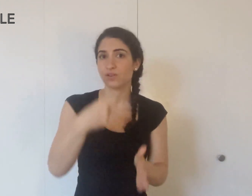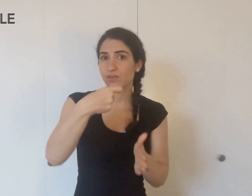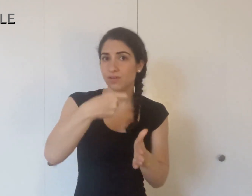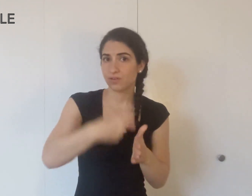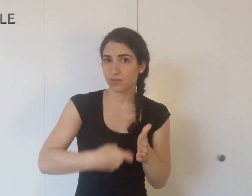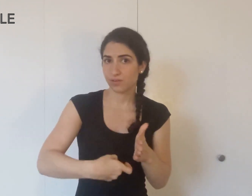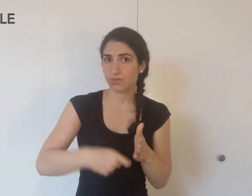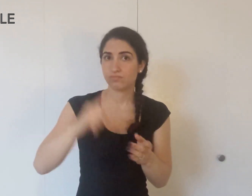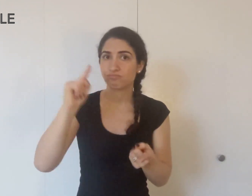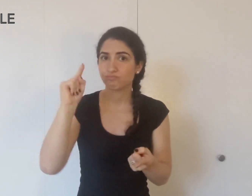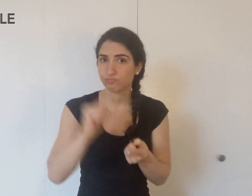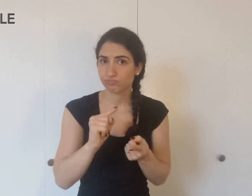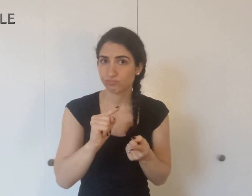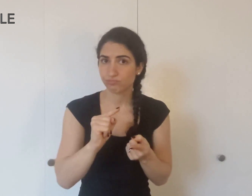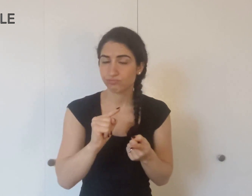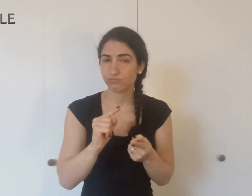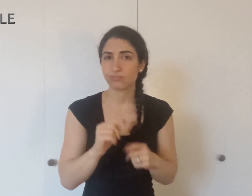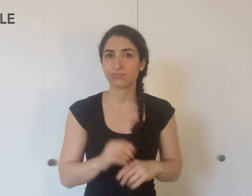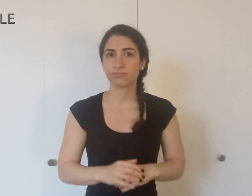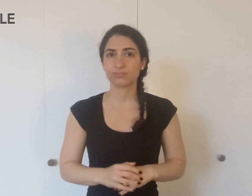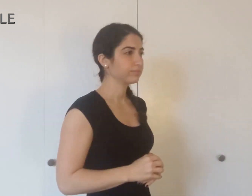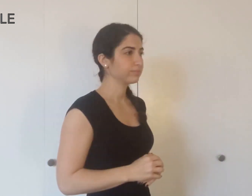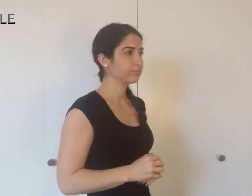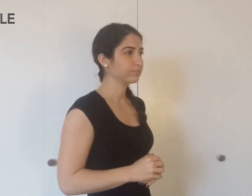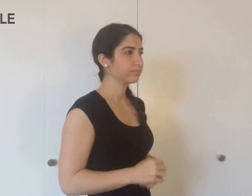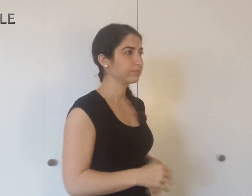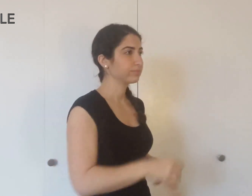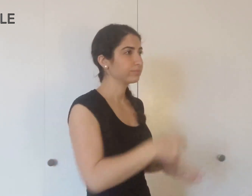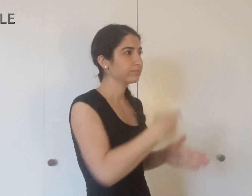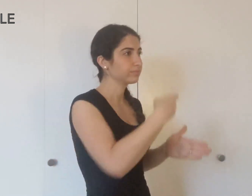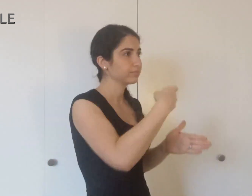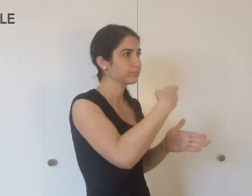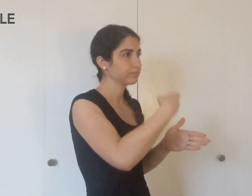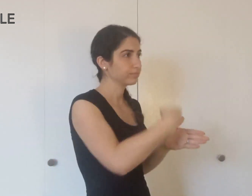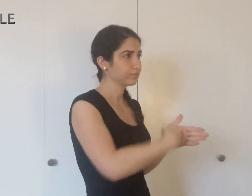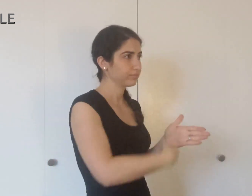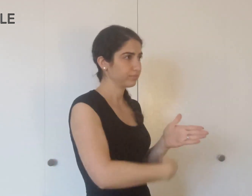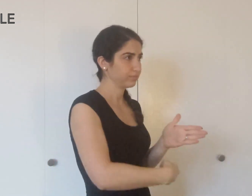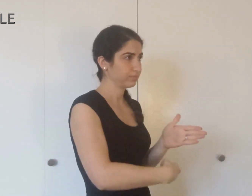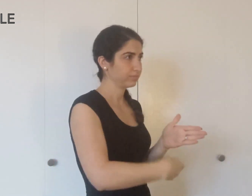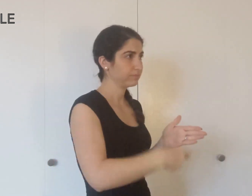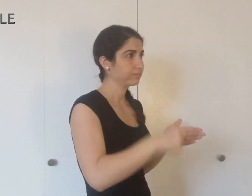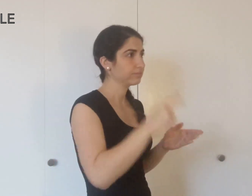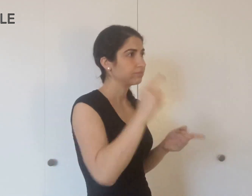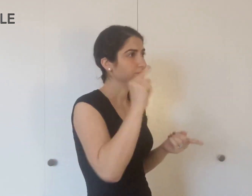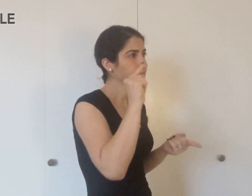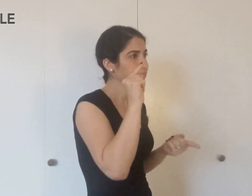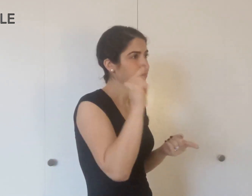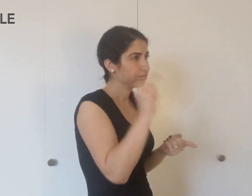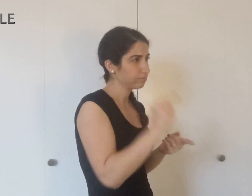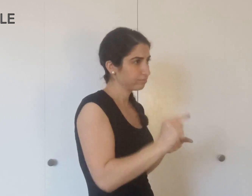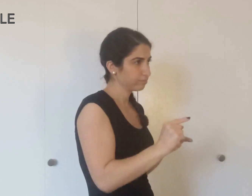PRICE REDUCED or "price reduction"